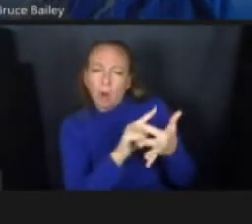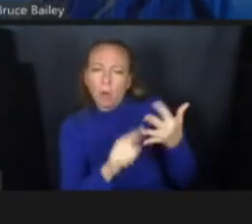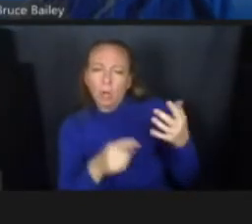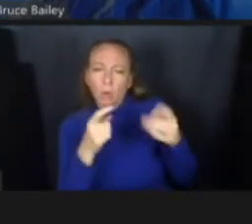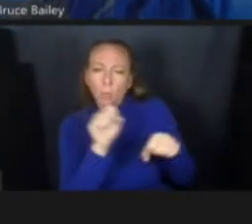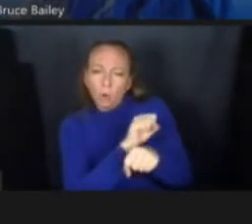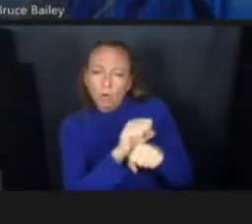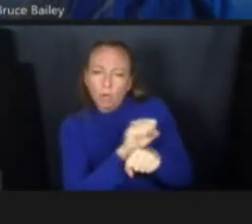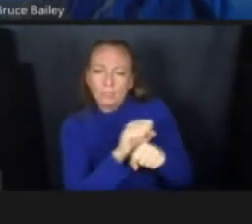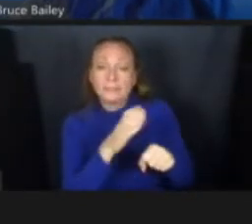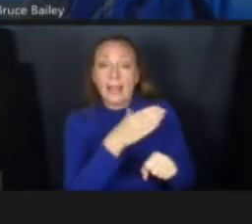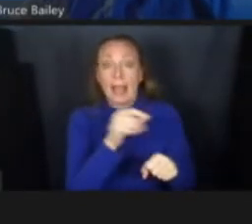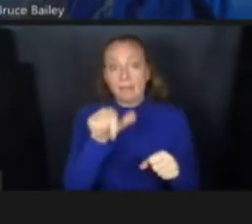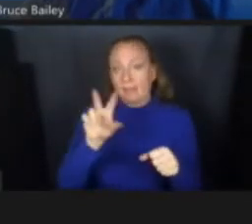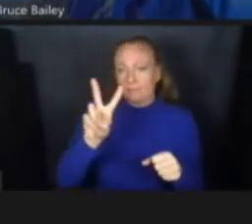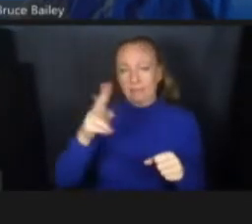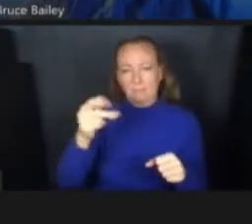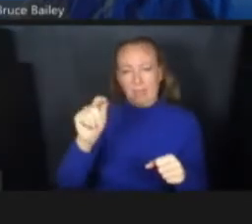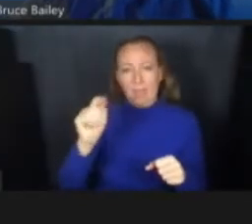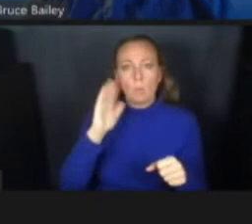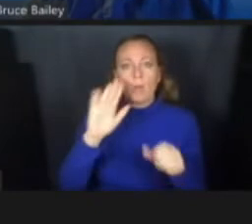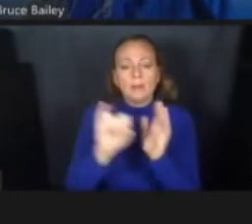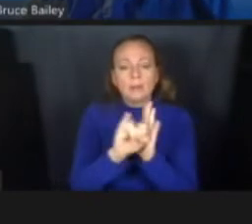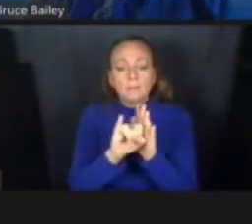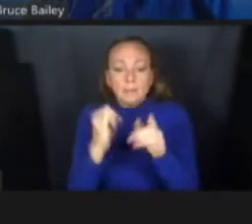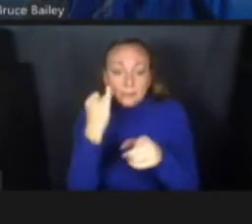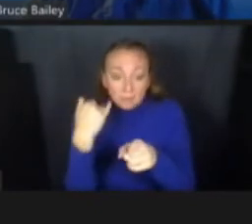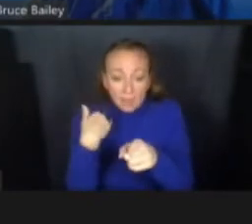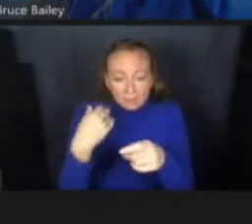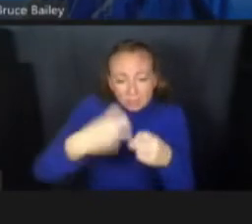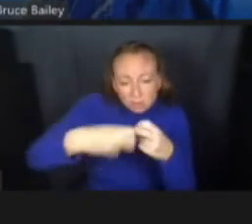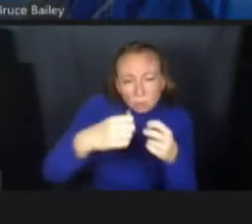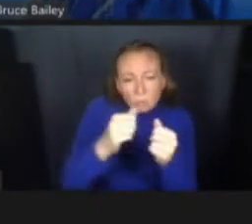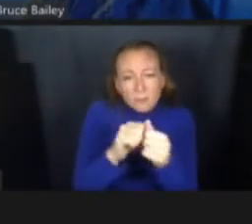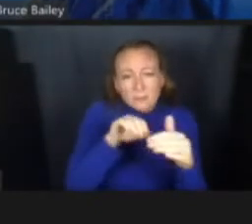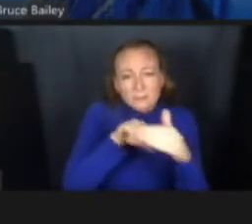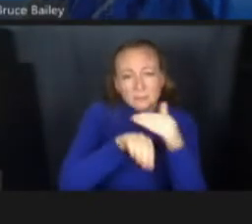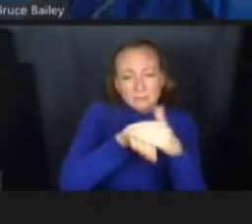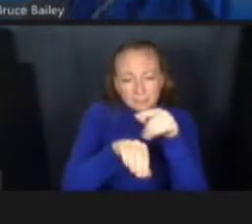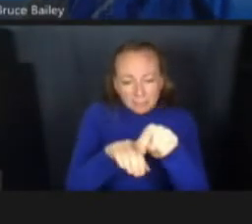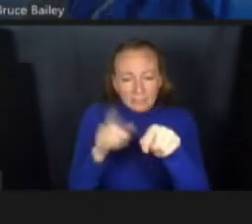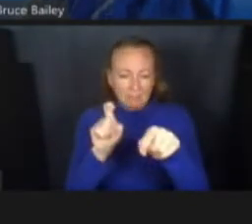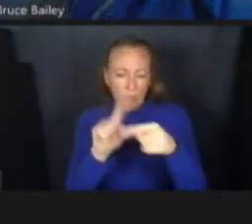where there is issues with accessibility, and there may be needs for work arounds.